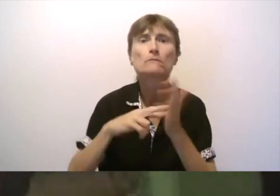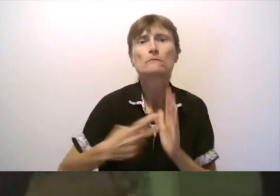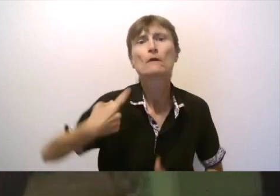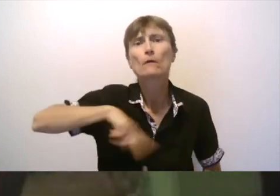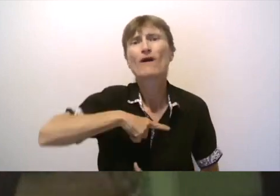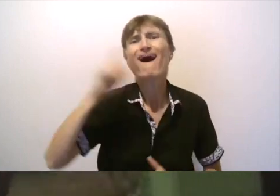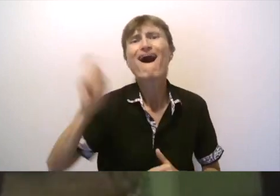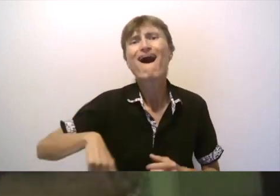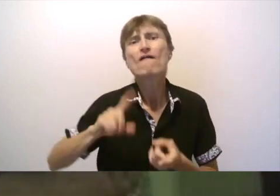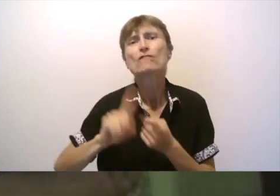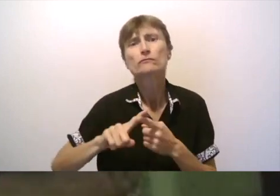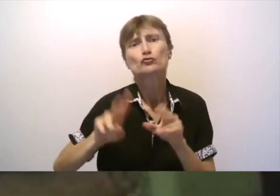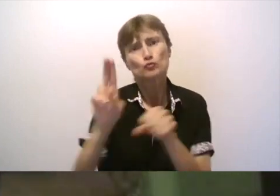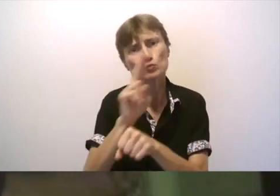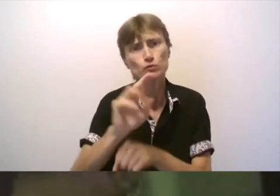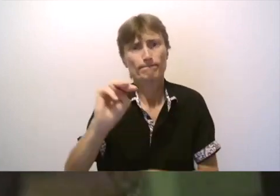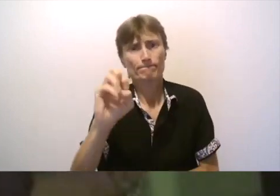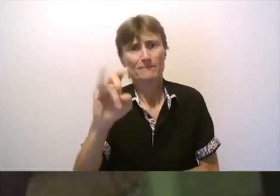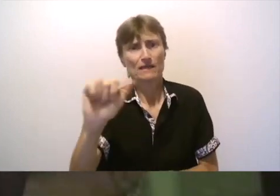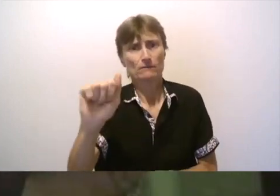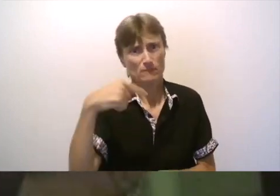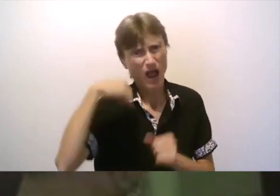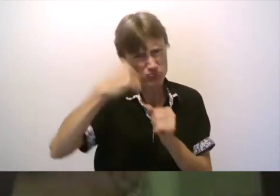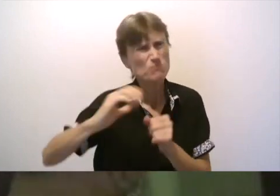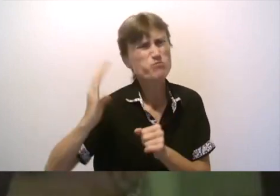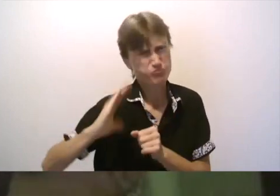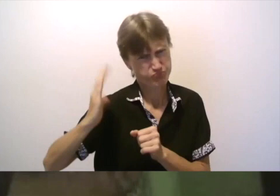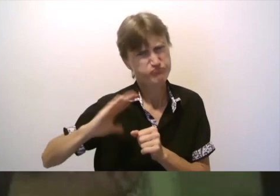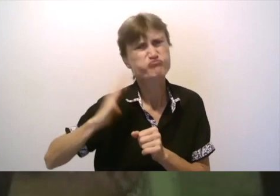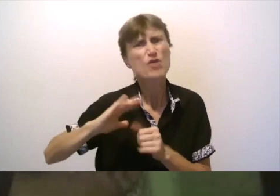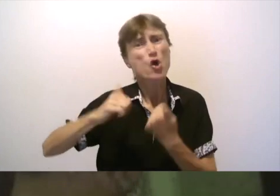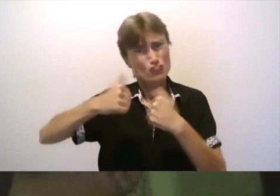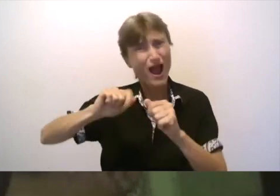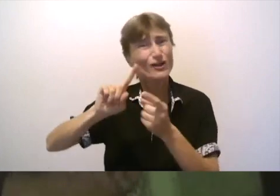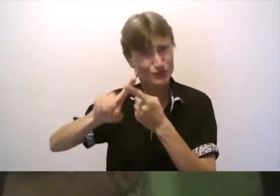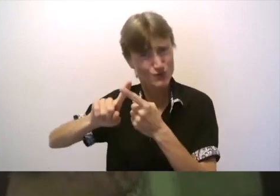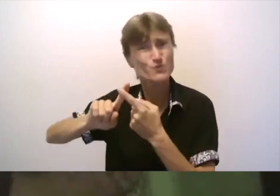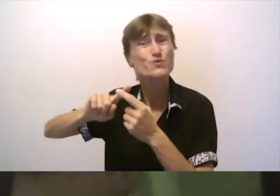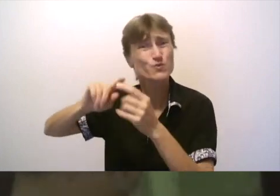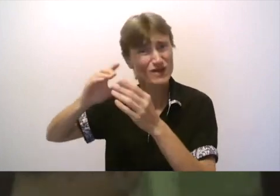place that didn't really succeed i'm not going to get into that but the point being that i had some really great advice from